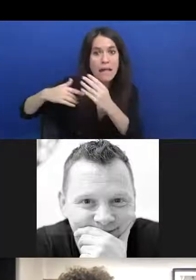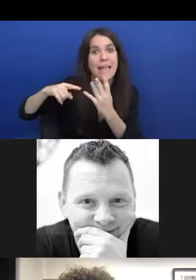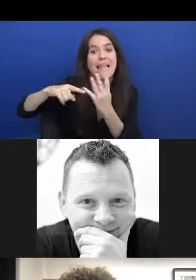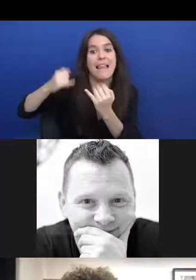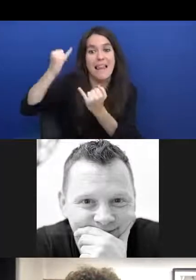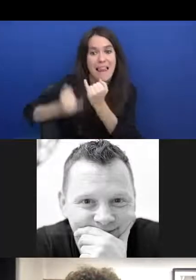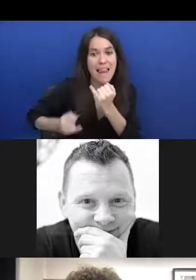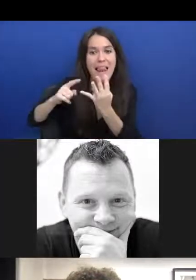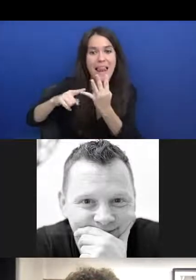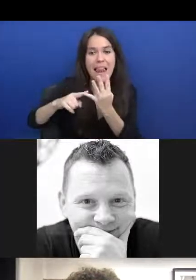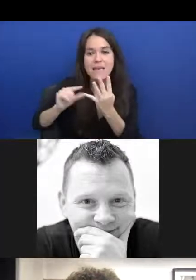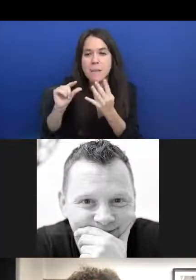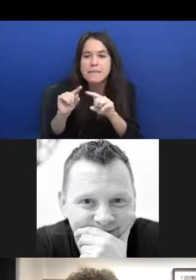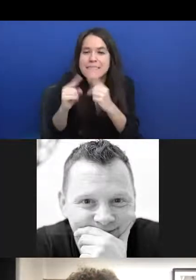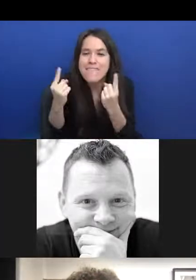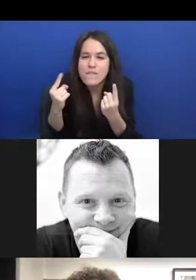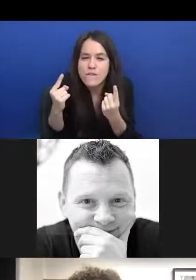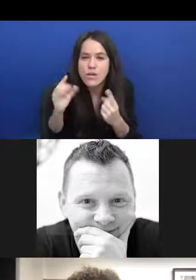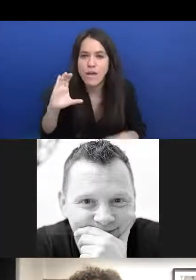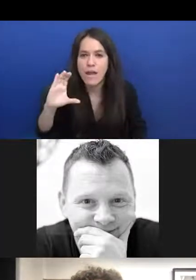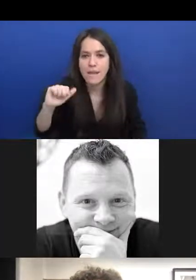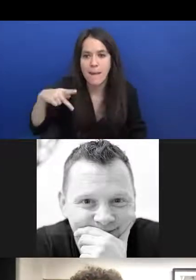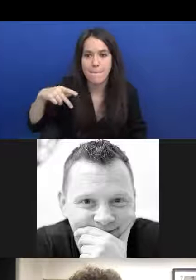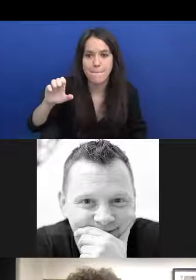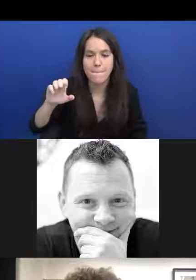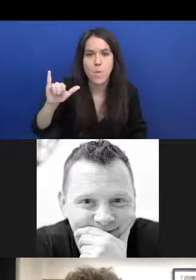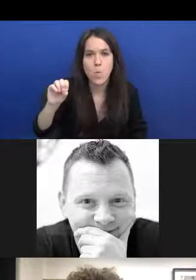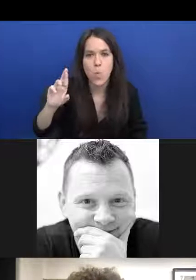because we have some very similar varieties which are identified as different languages